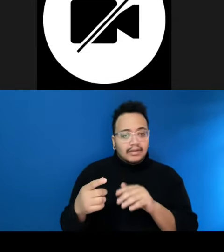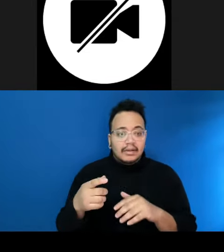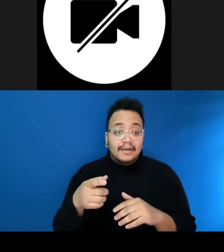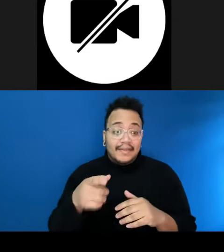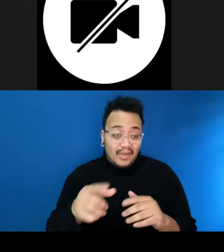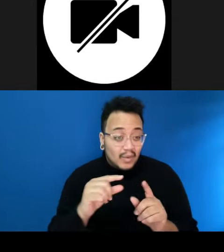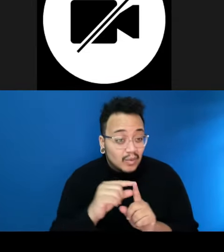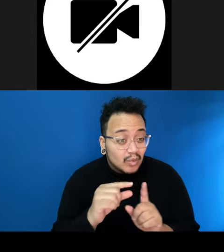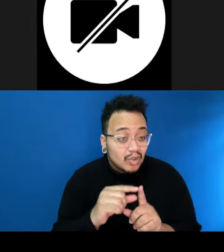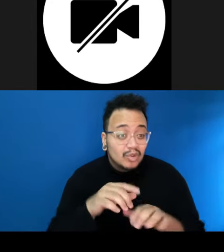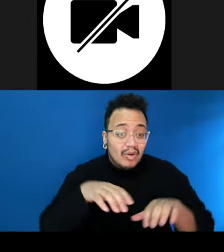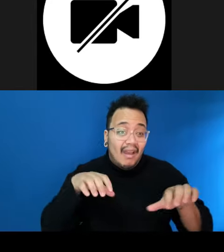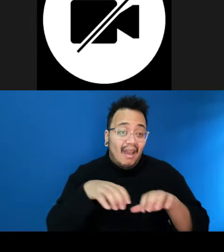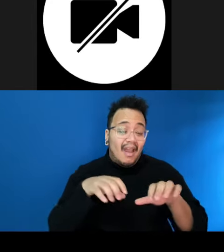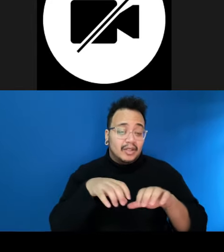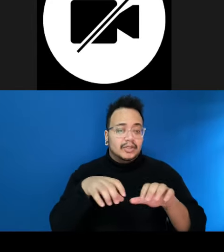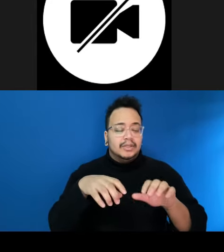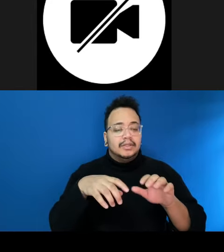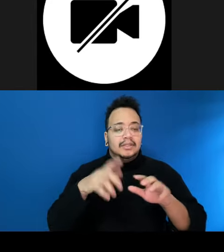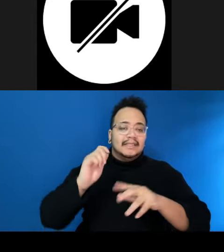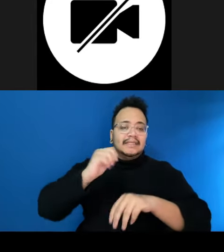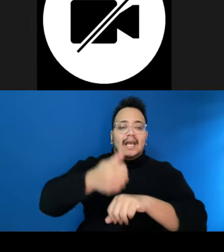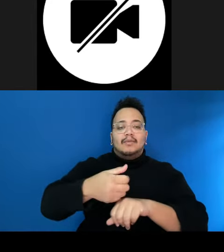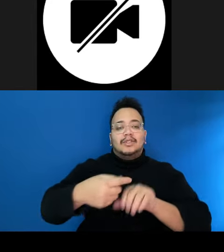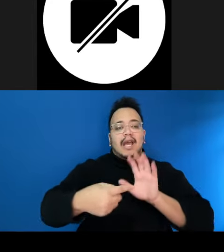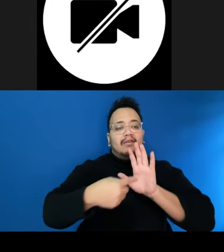reflect and reinforce the dominant paradigm,